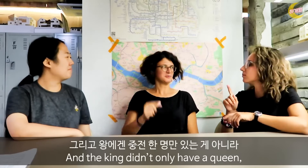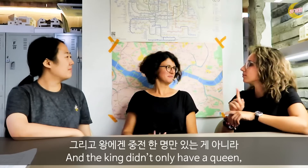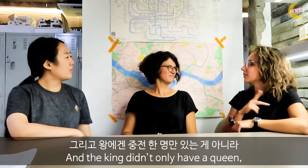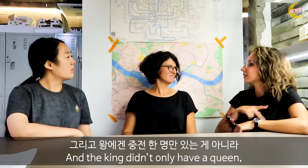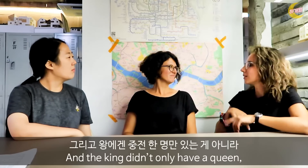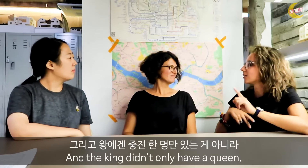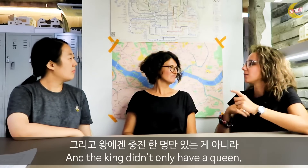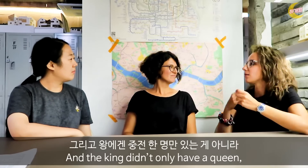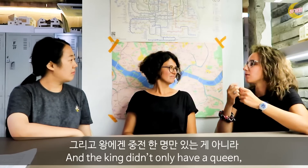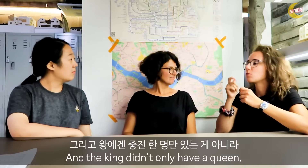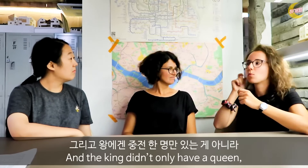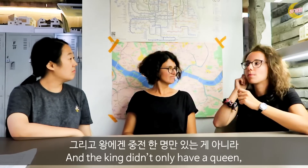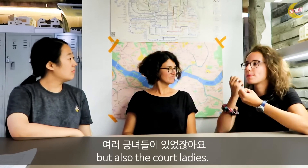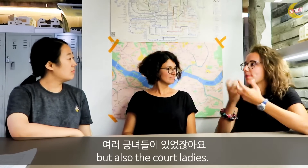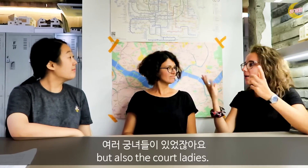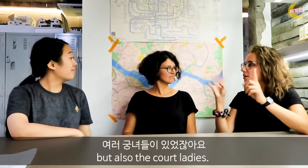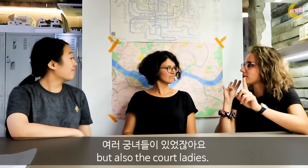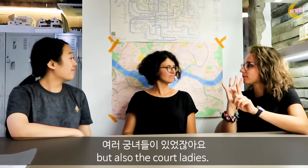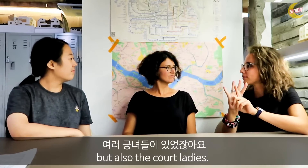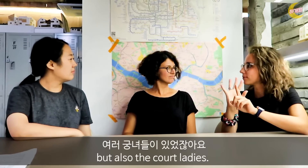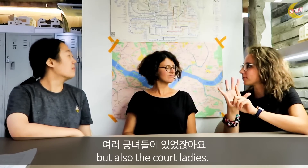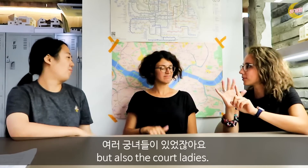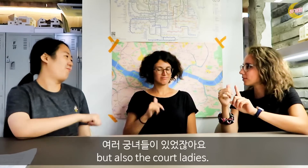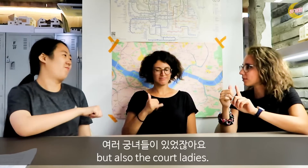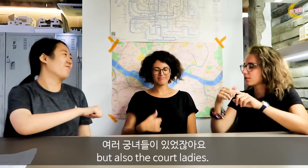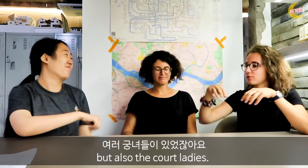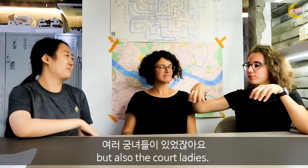And the king didn’t only have a queen, but also the court ladies.